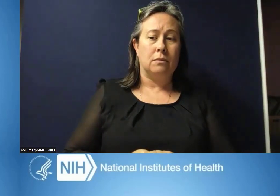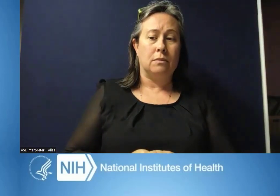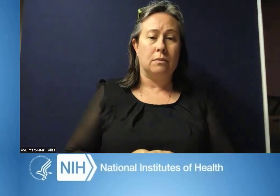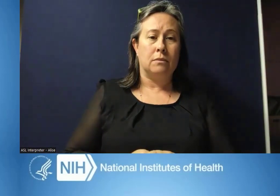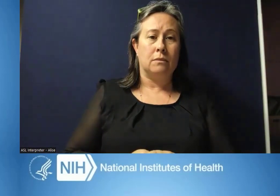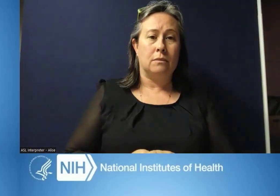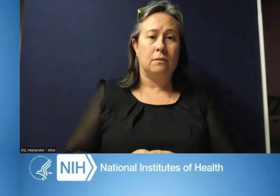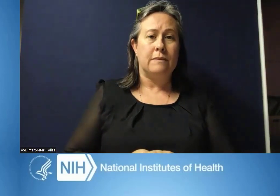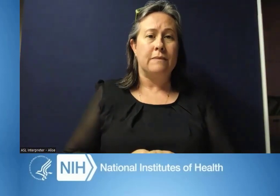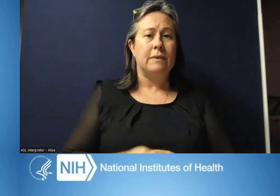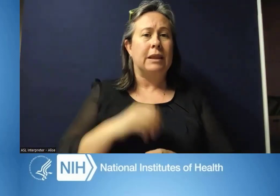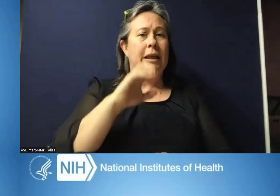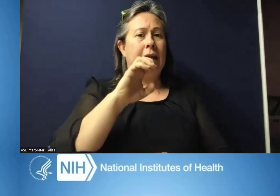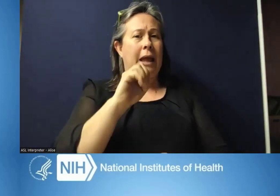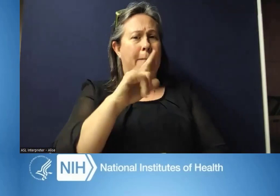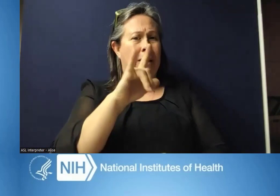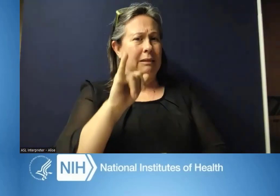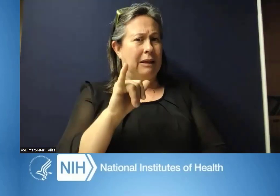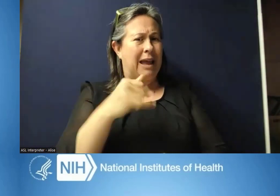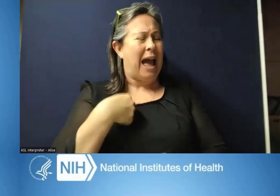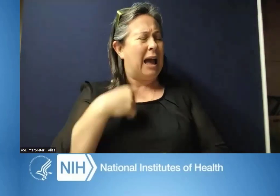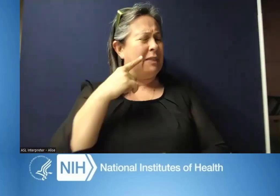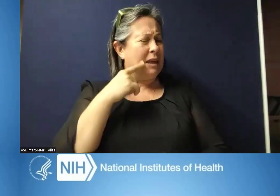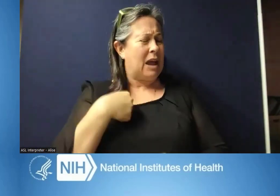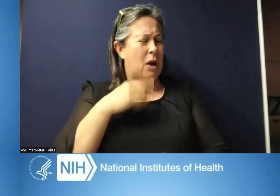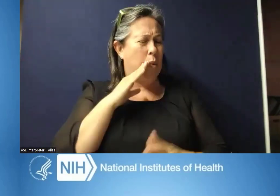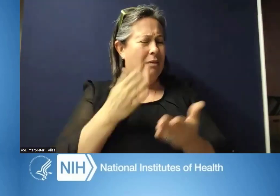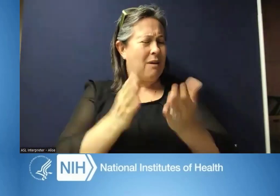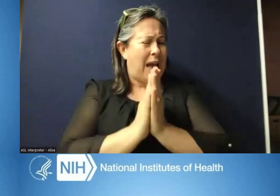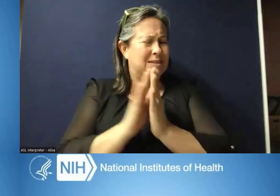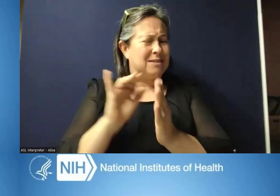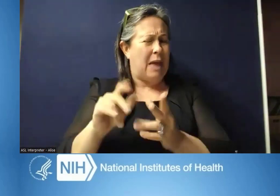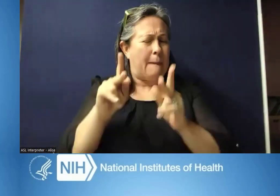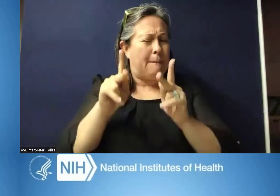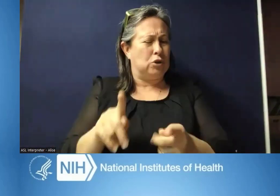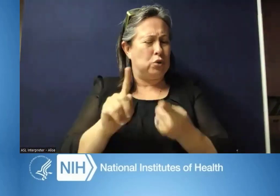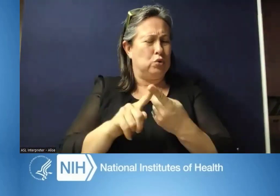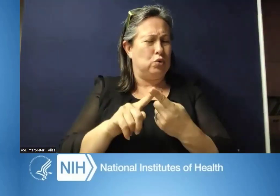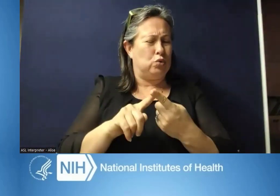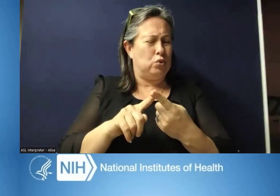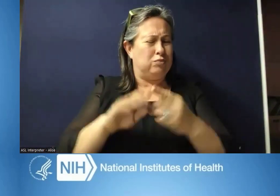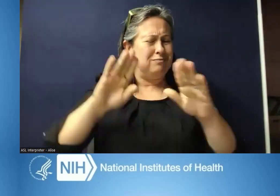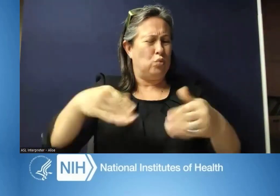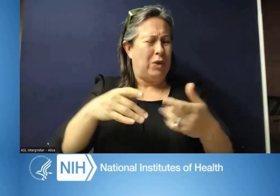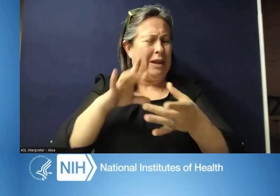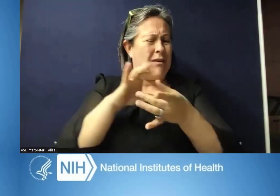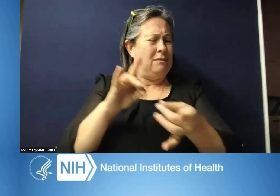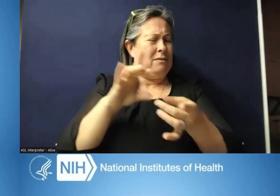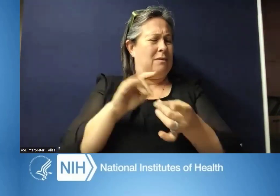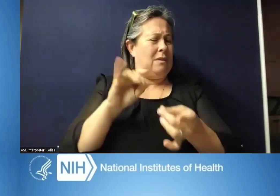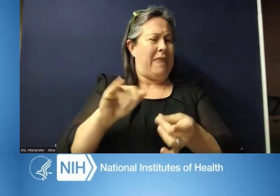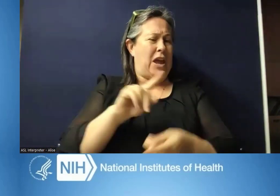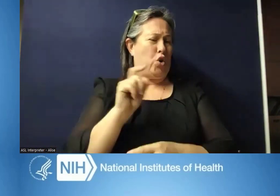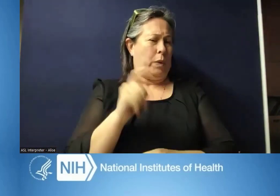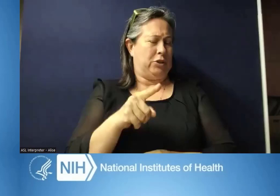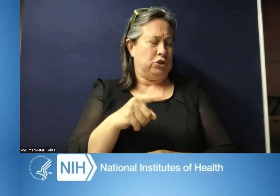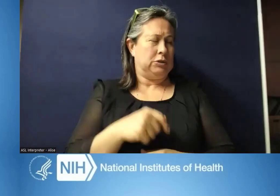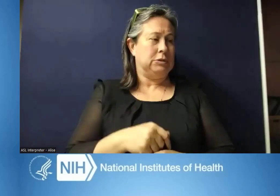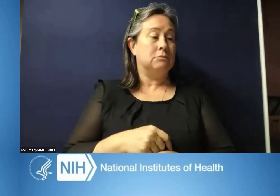Emily Linde: So I think I might ask that person to restate the question. Right? So if you have incurred the costs